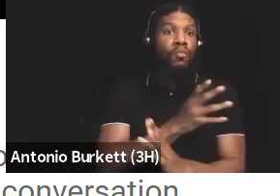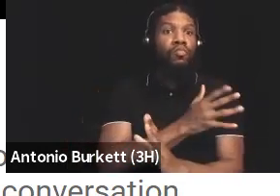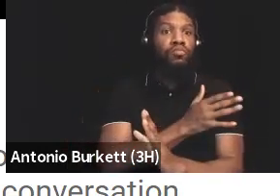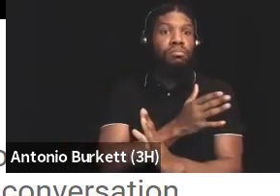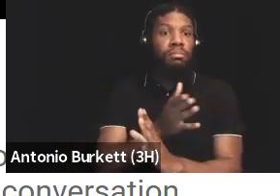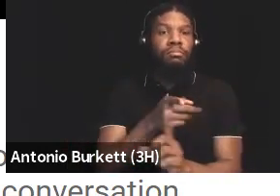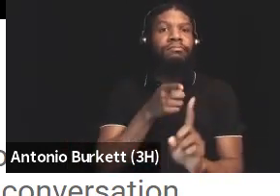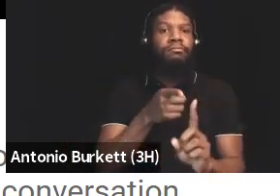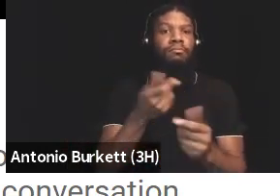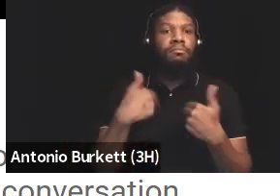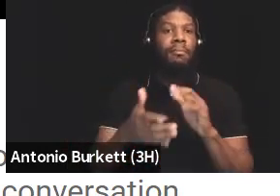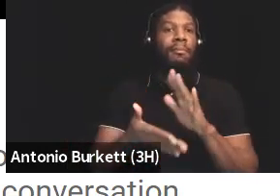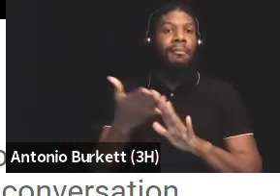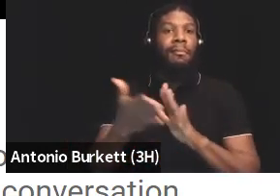an academic writing... [Heidi]